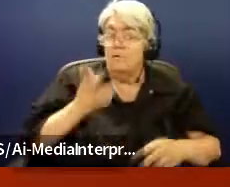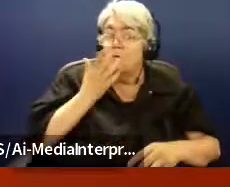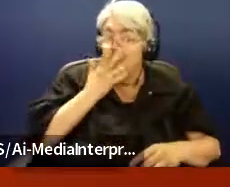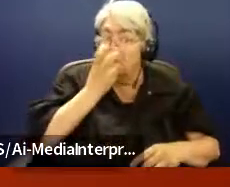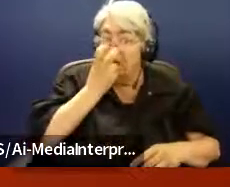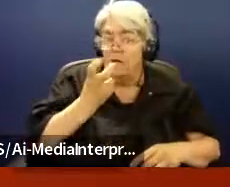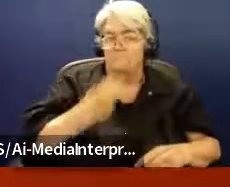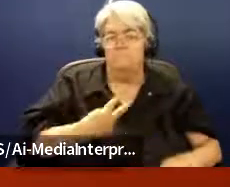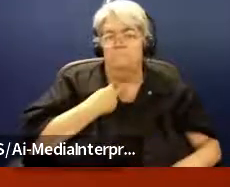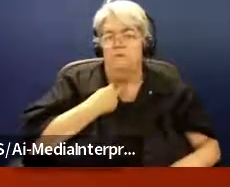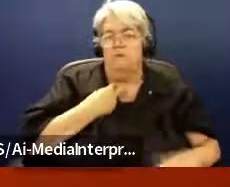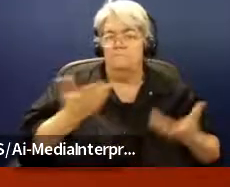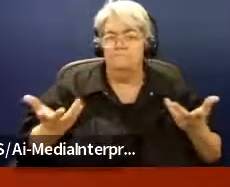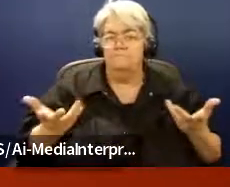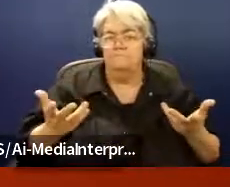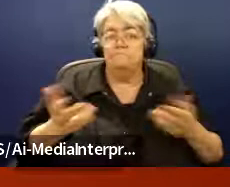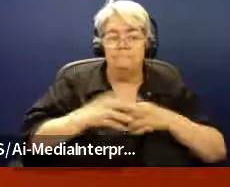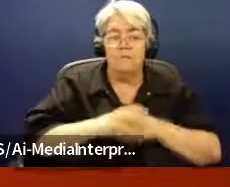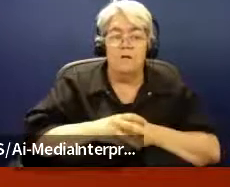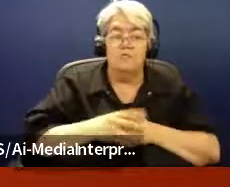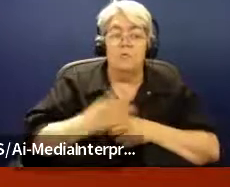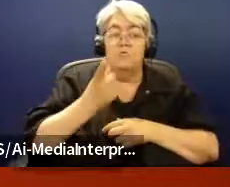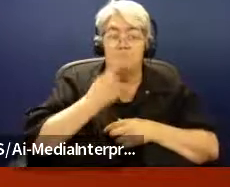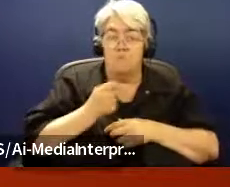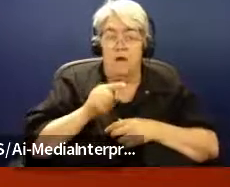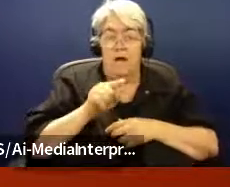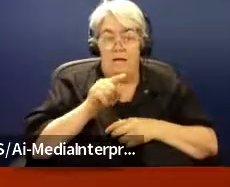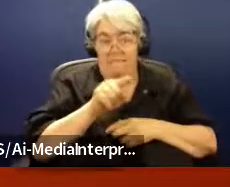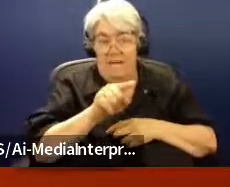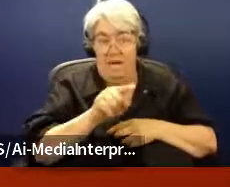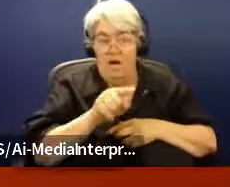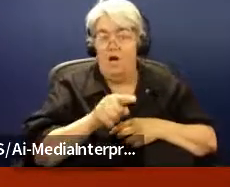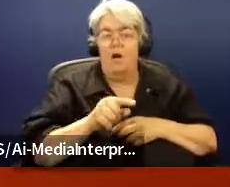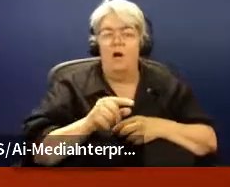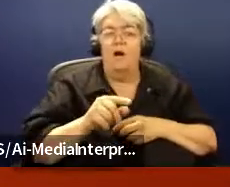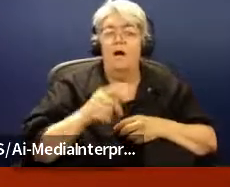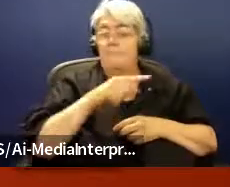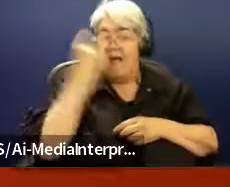(indiscernible)